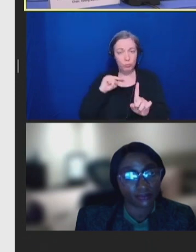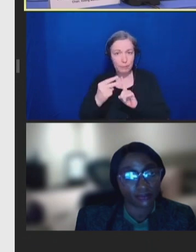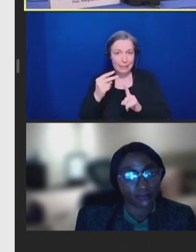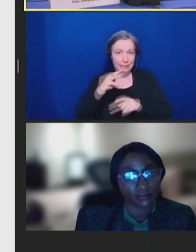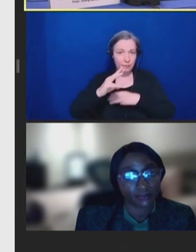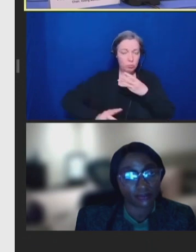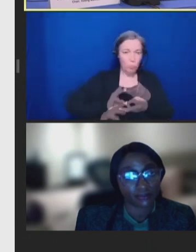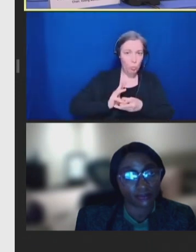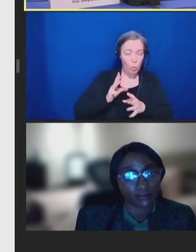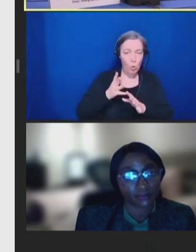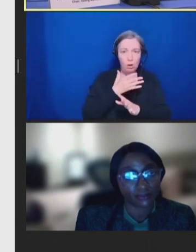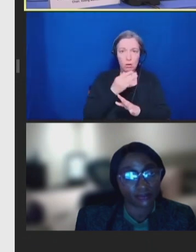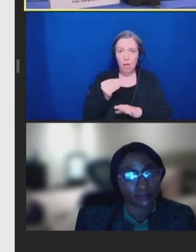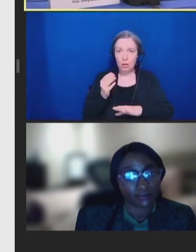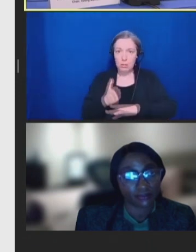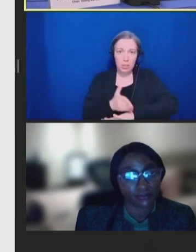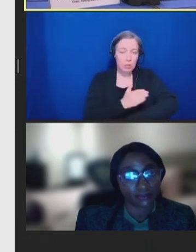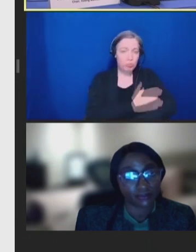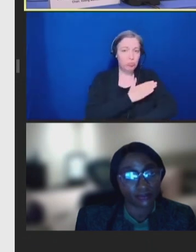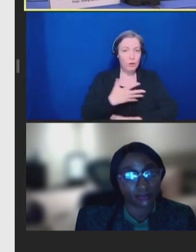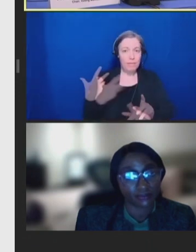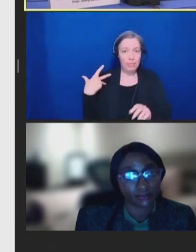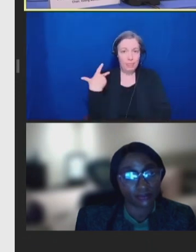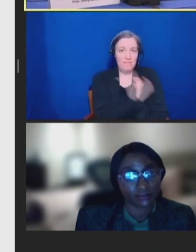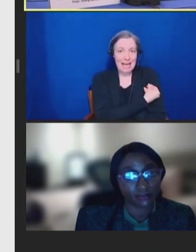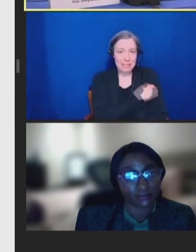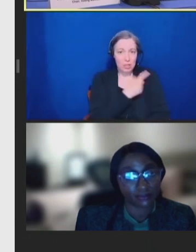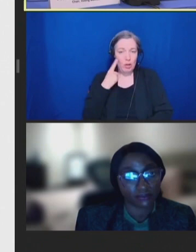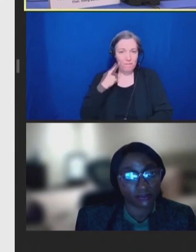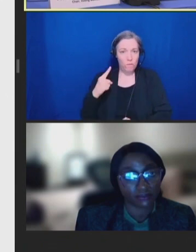improve vaccination of vulnerable children worldwide, and not just in our country.